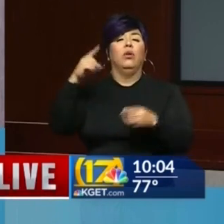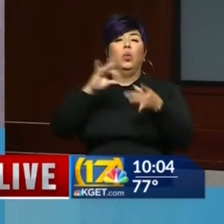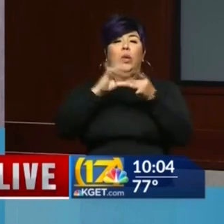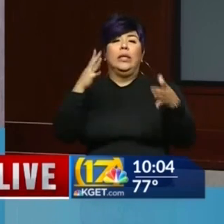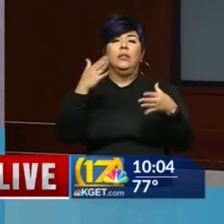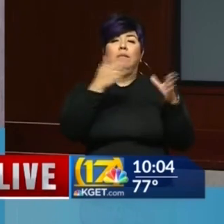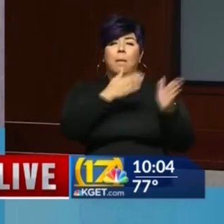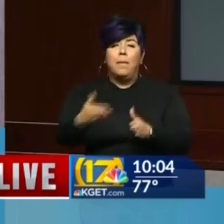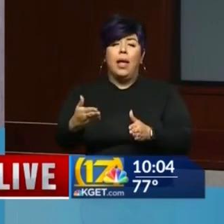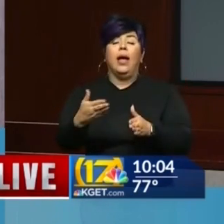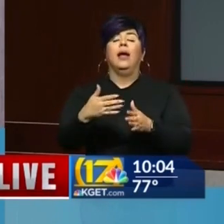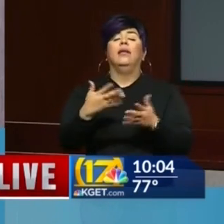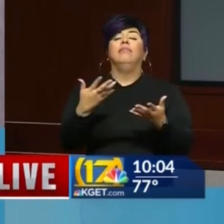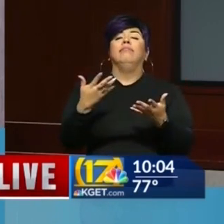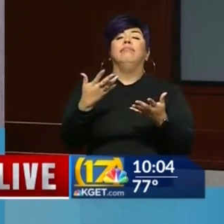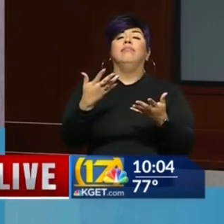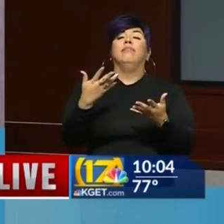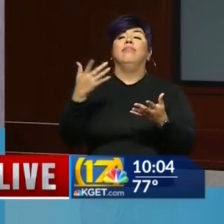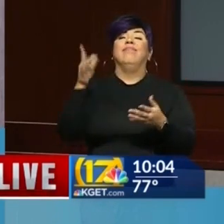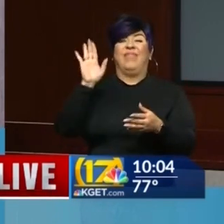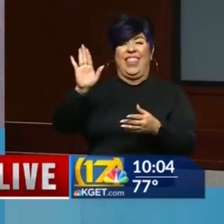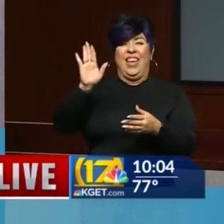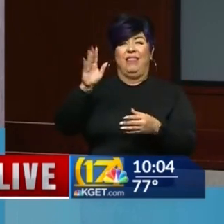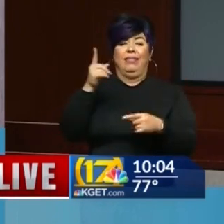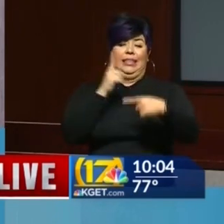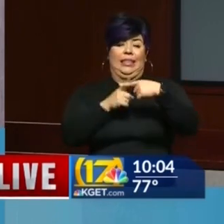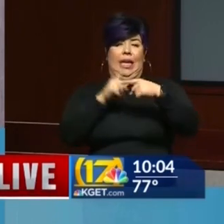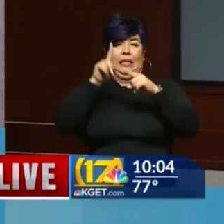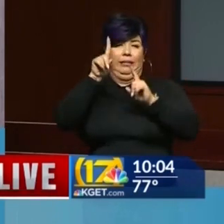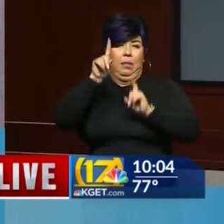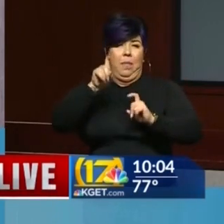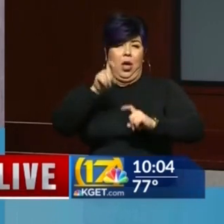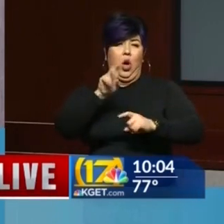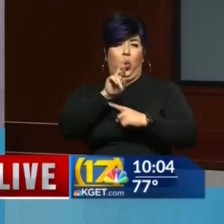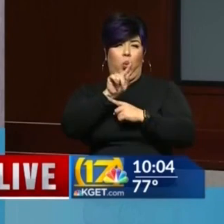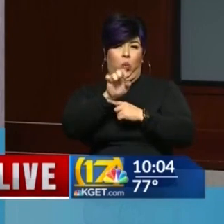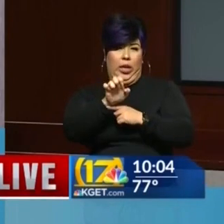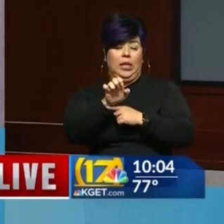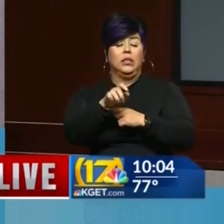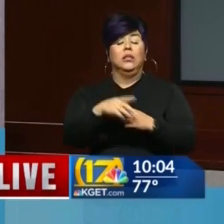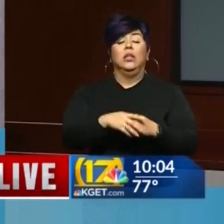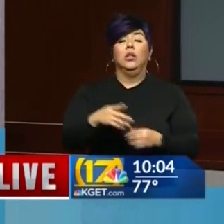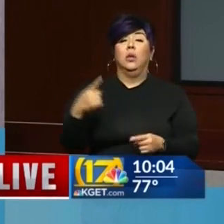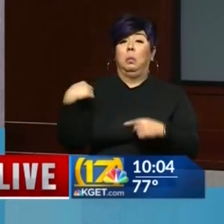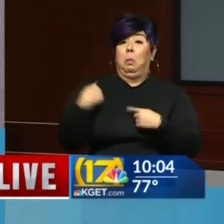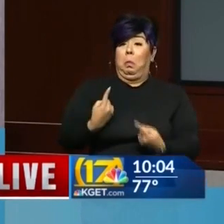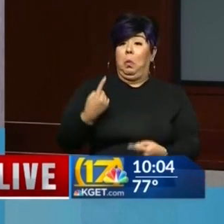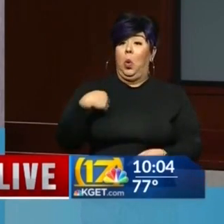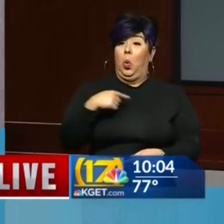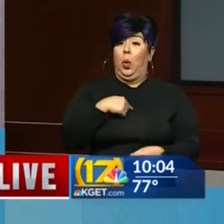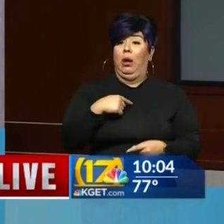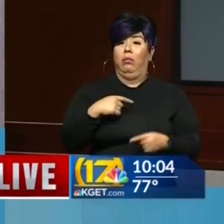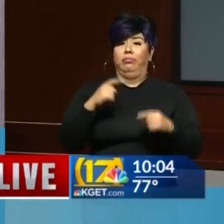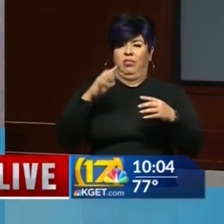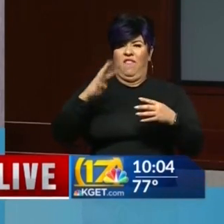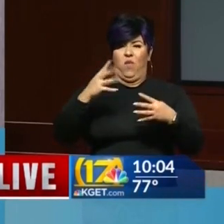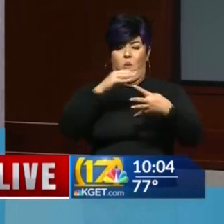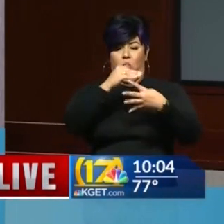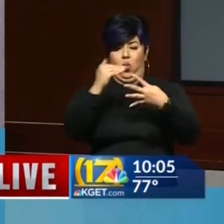RELEASED THE METRICS FOR THE STATE'S BLUEPRINT FOR AN ECONOMY.